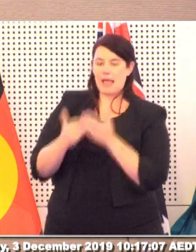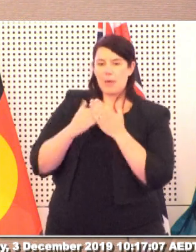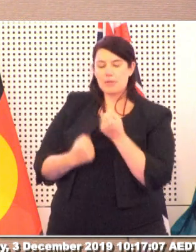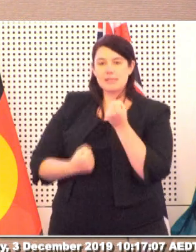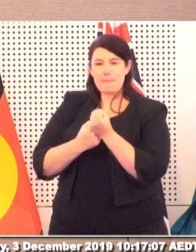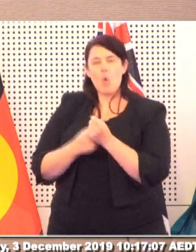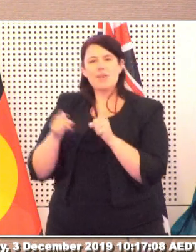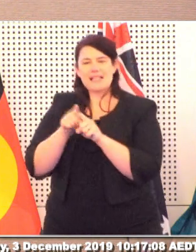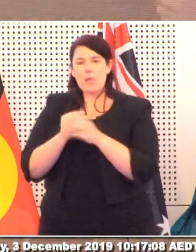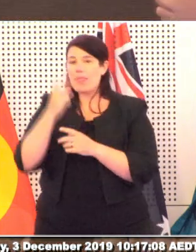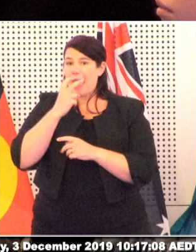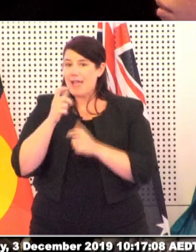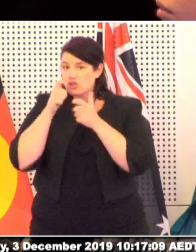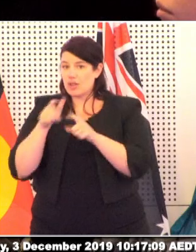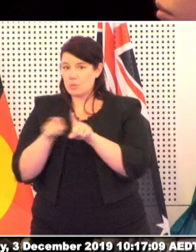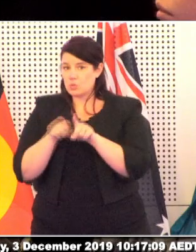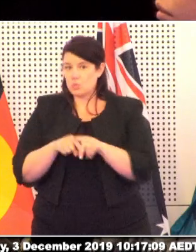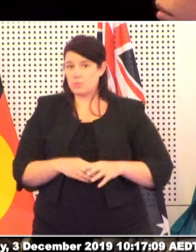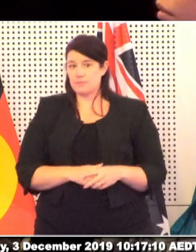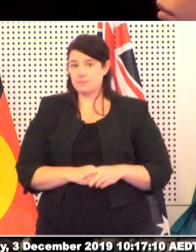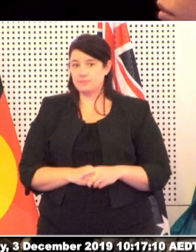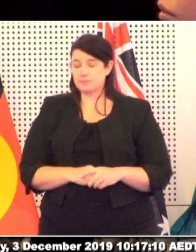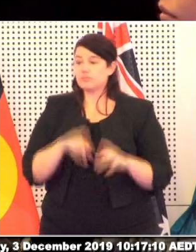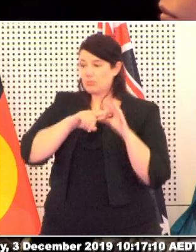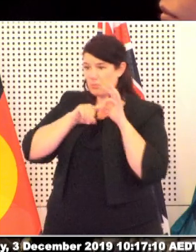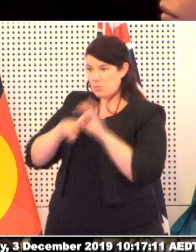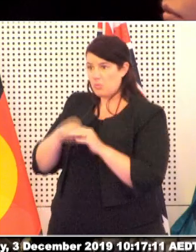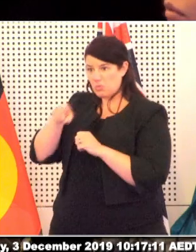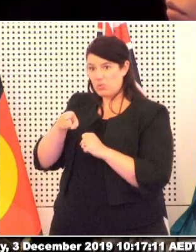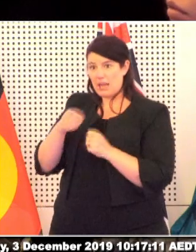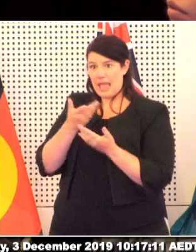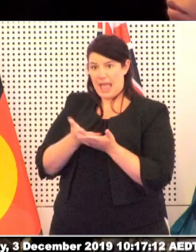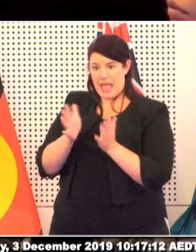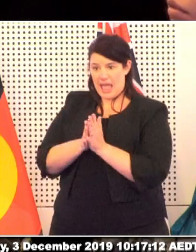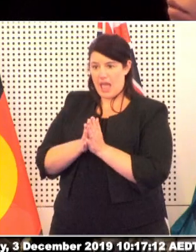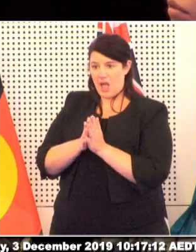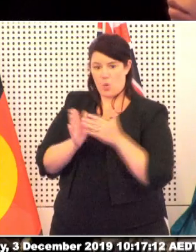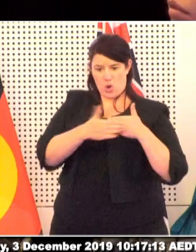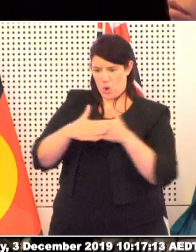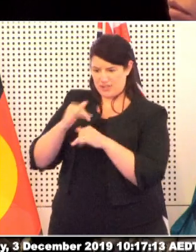And how did this movement towards deinstitutionalisation manifest itself in Australia?